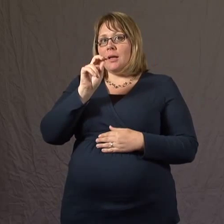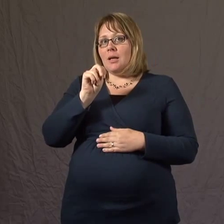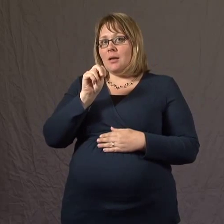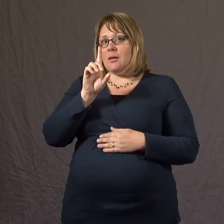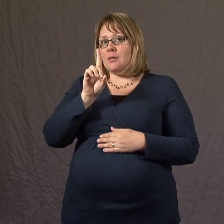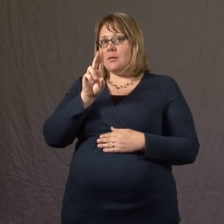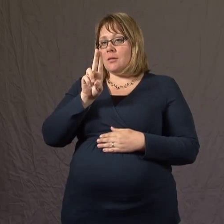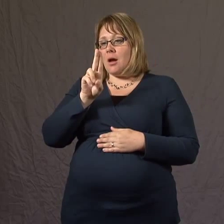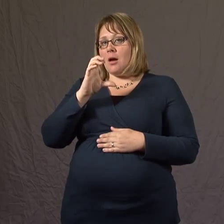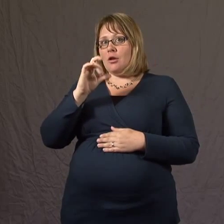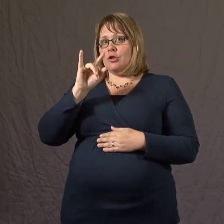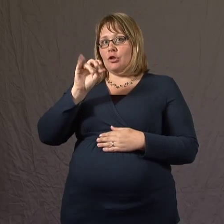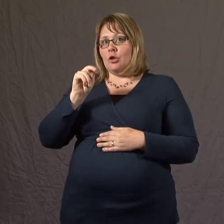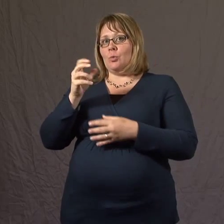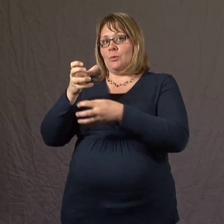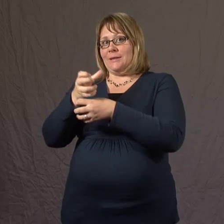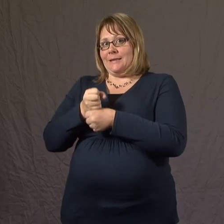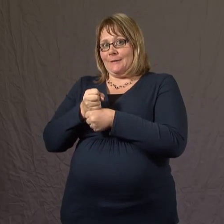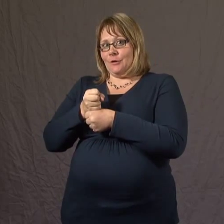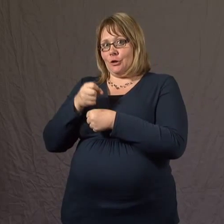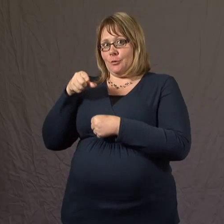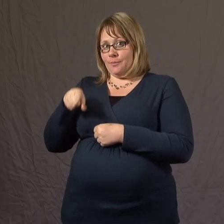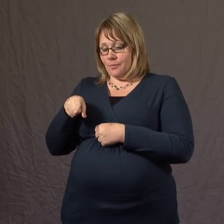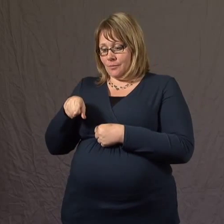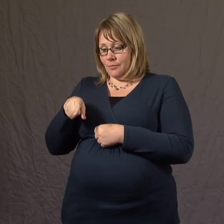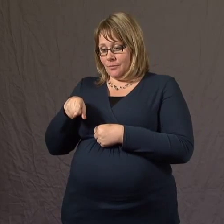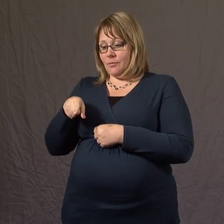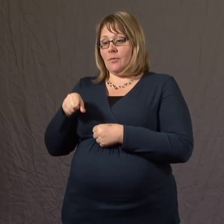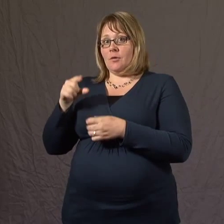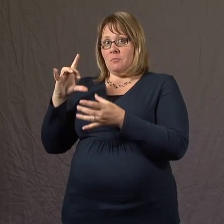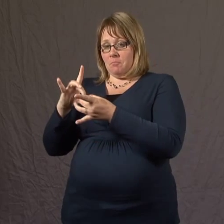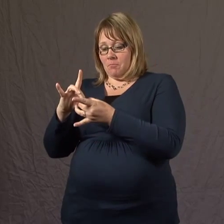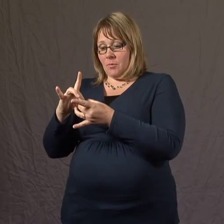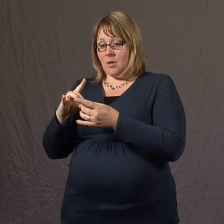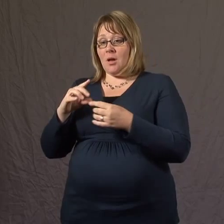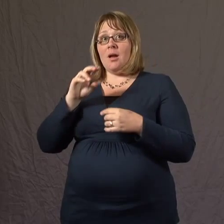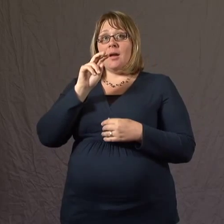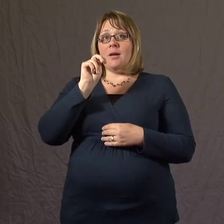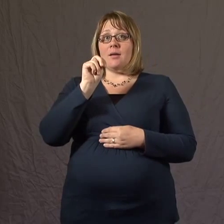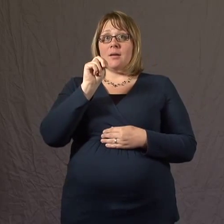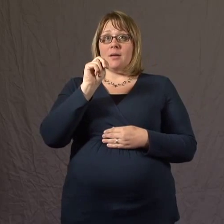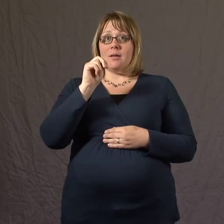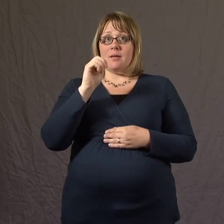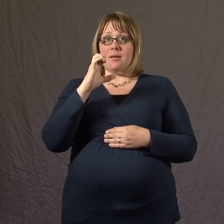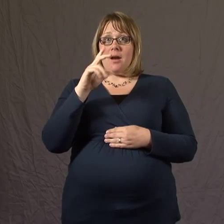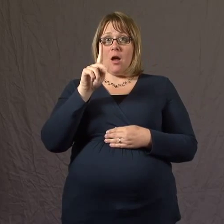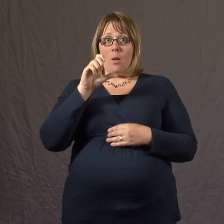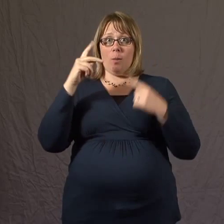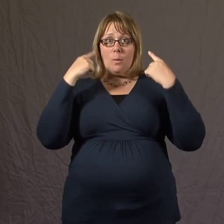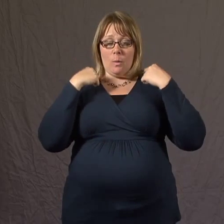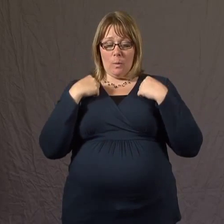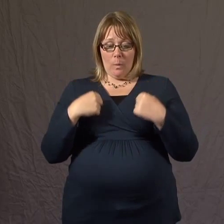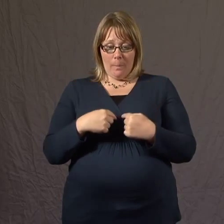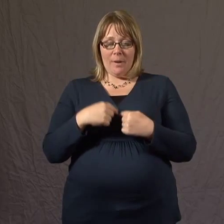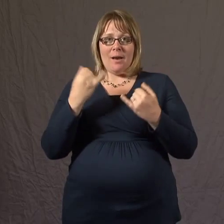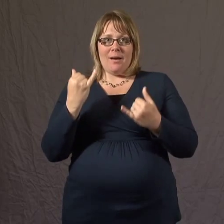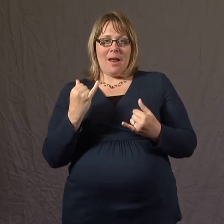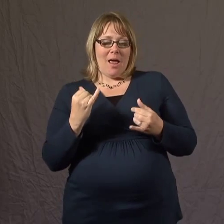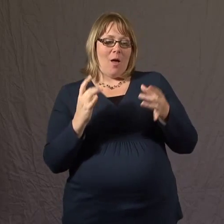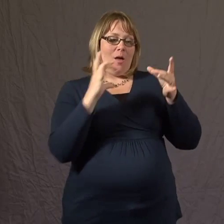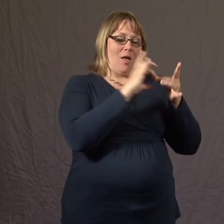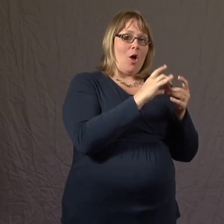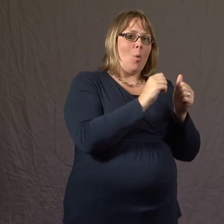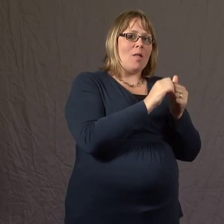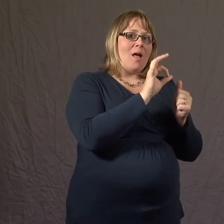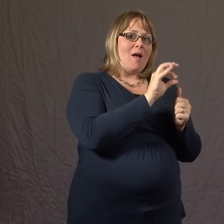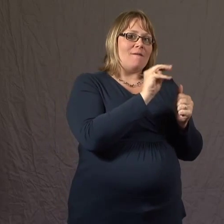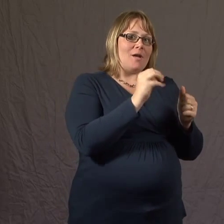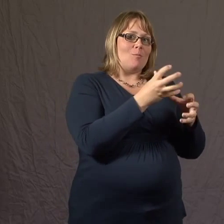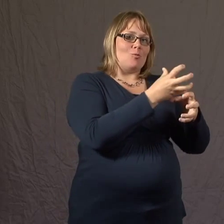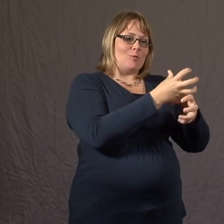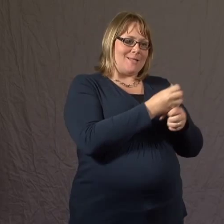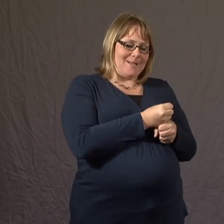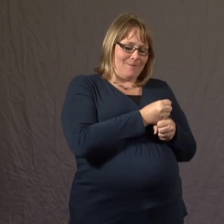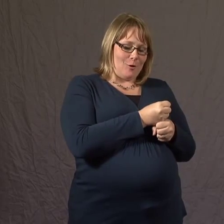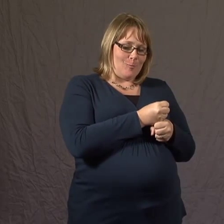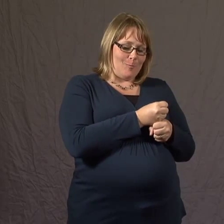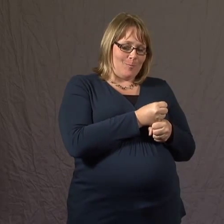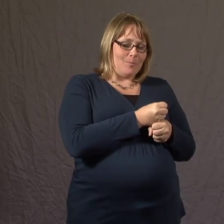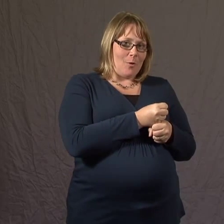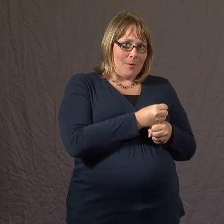from the FM receiver and connect the headset to the induction receiver.